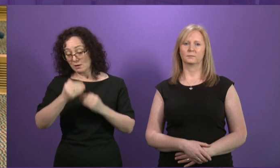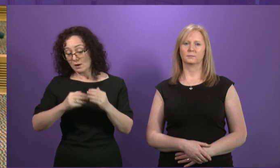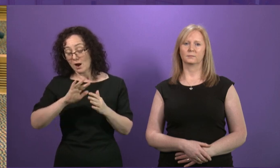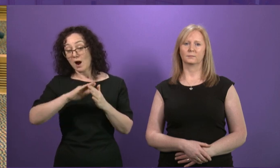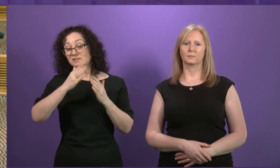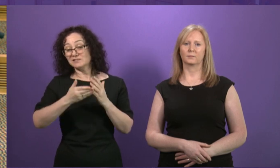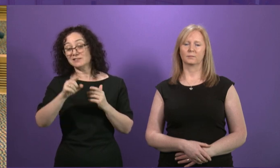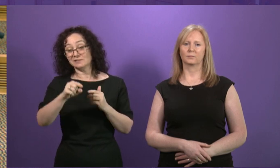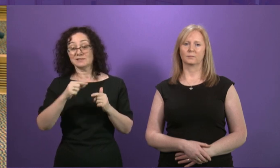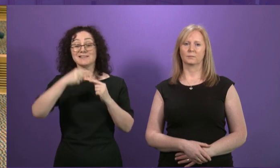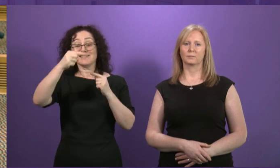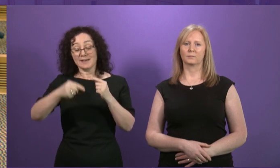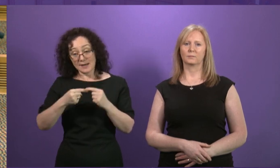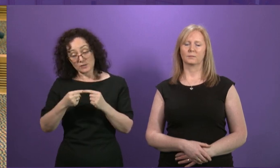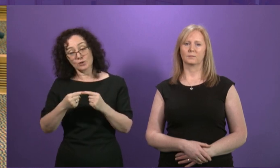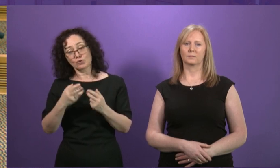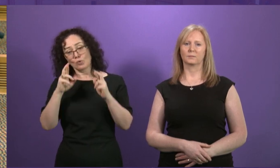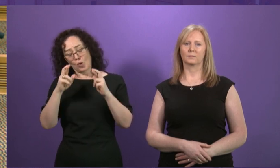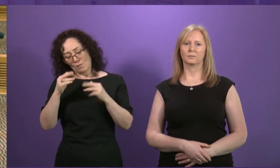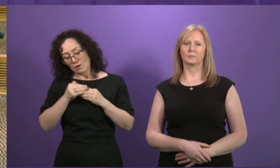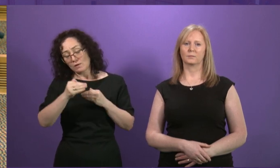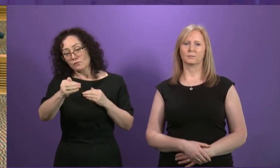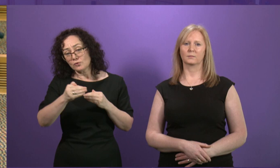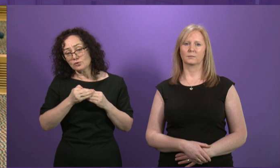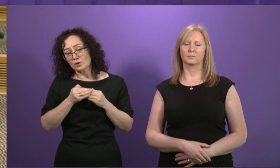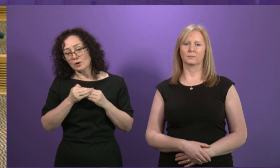for future rail use. To that end, Scottish Enterprise has already engaged independent